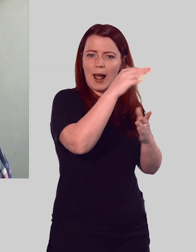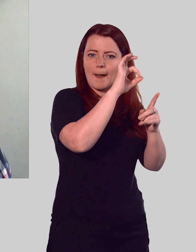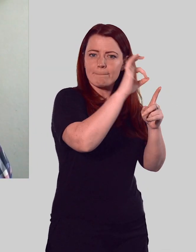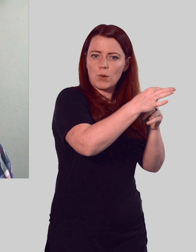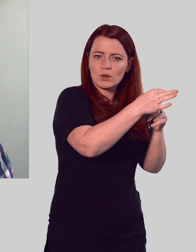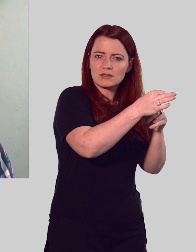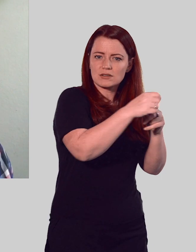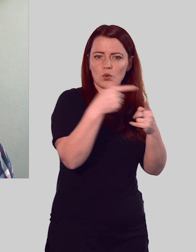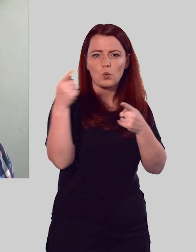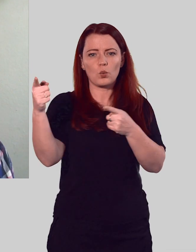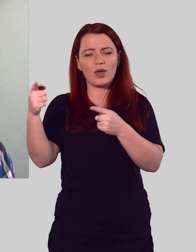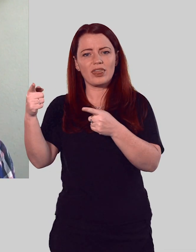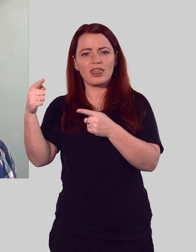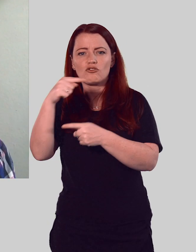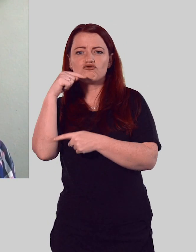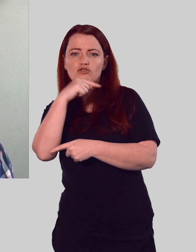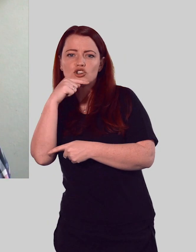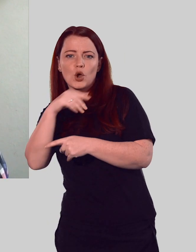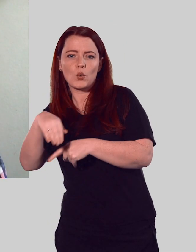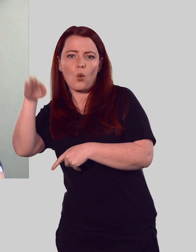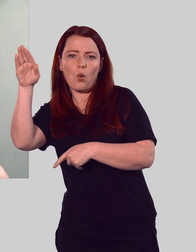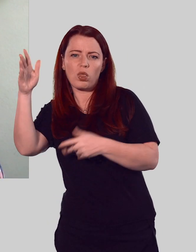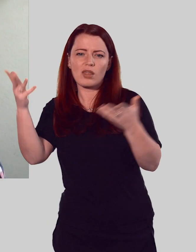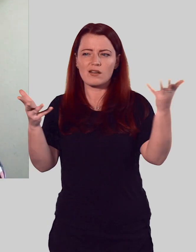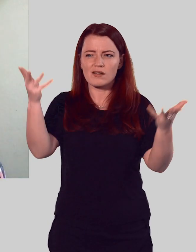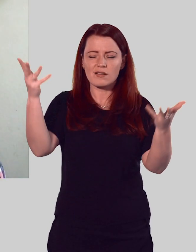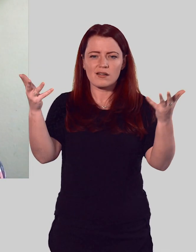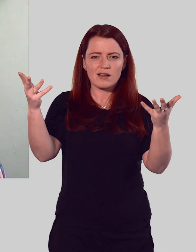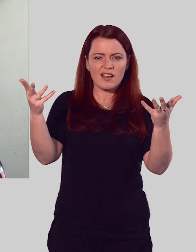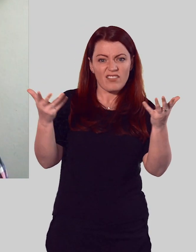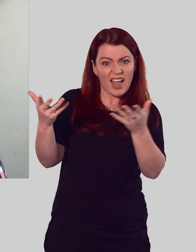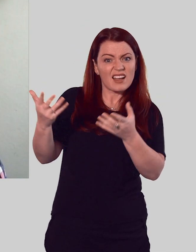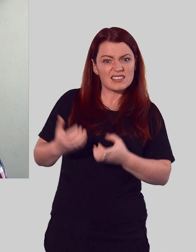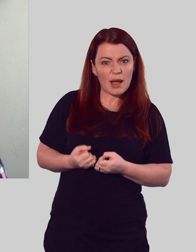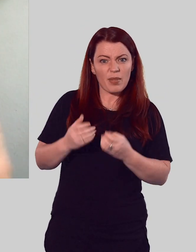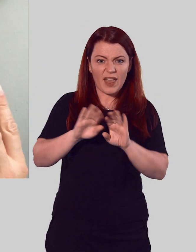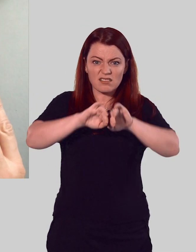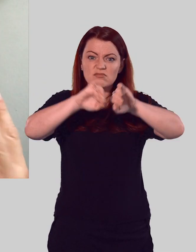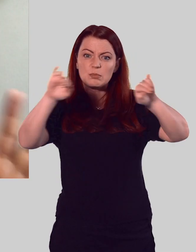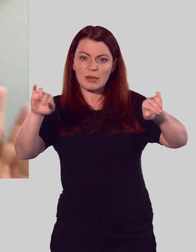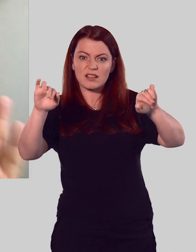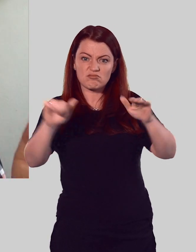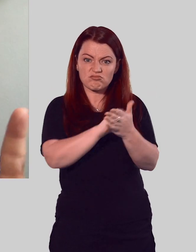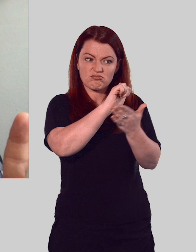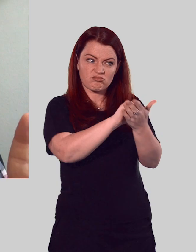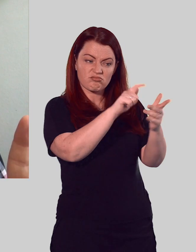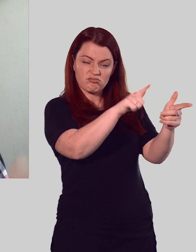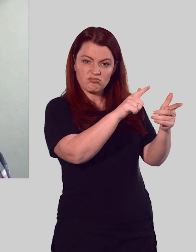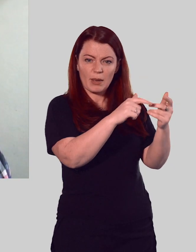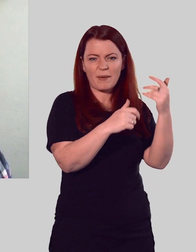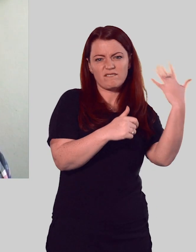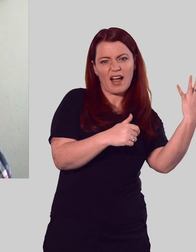offer them four. If they accept that's the points you both get, five, four, but if they reject the offer then you'll both